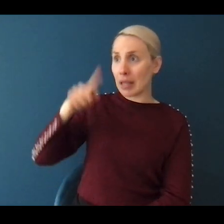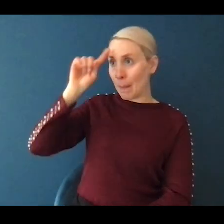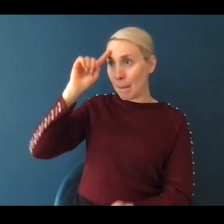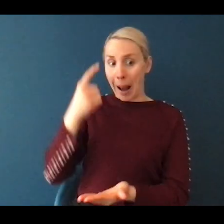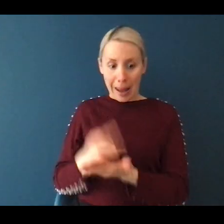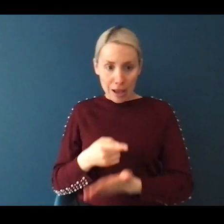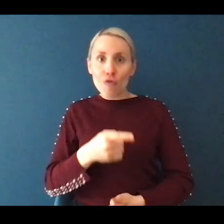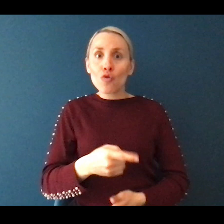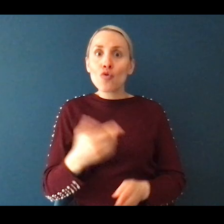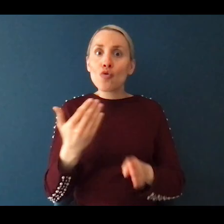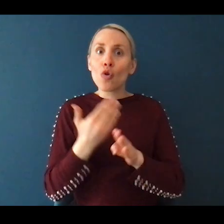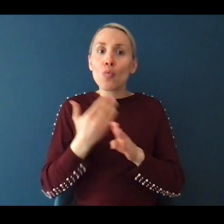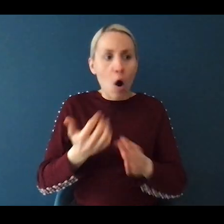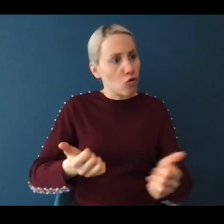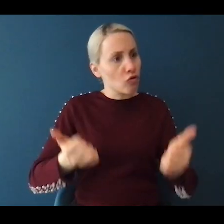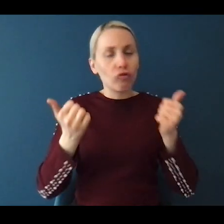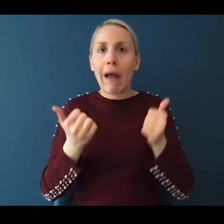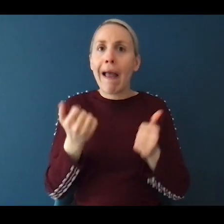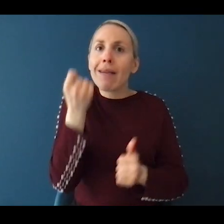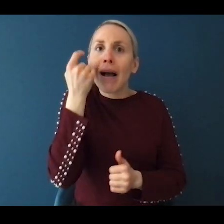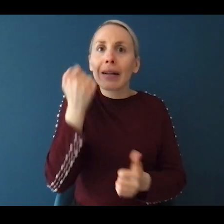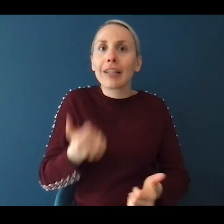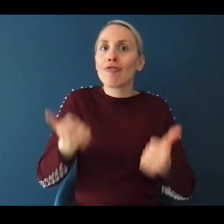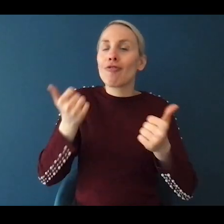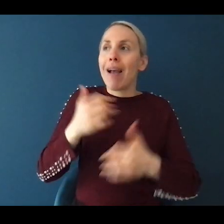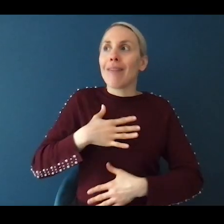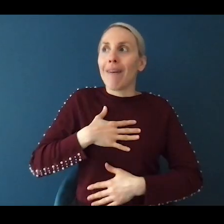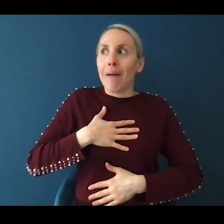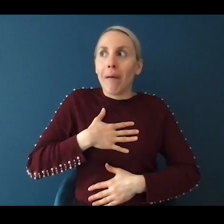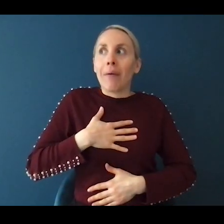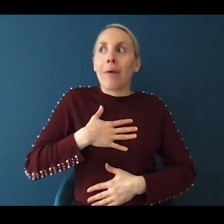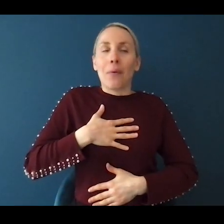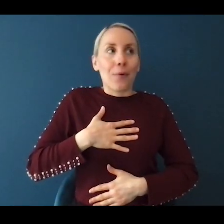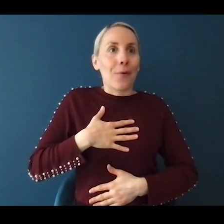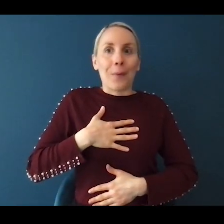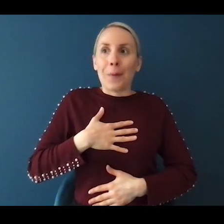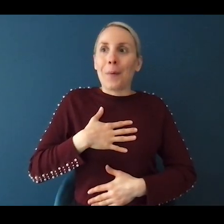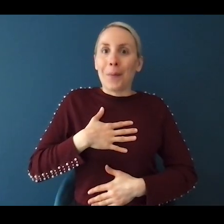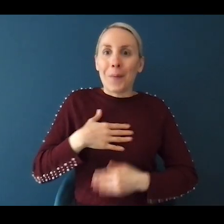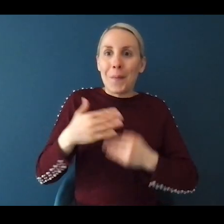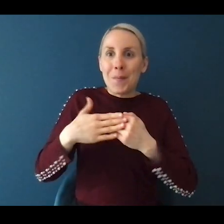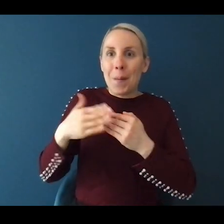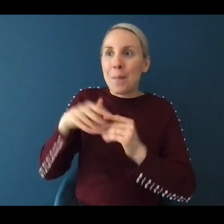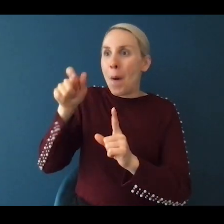really that's just a wonderful place to be in to have more people than you know your